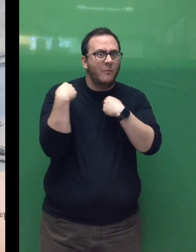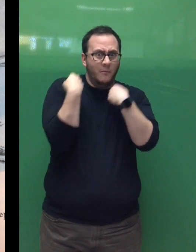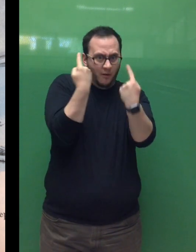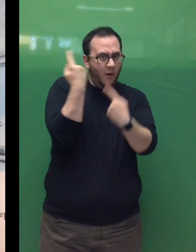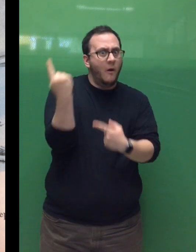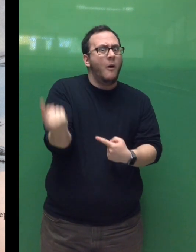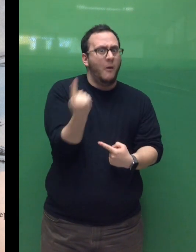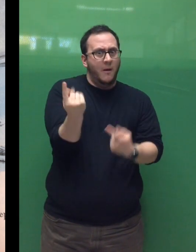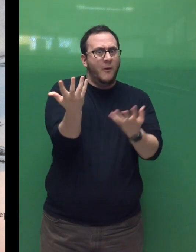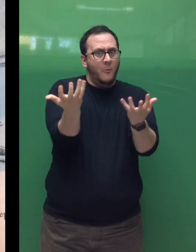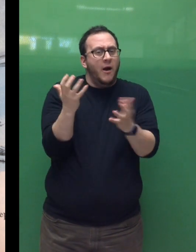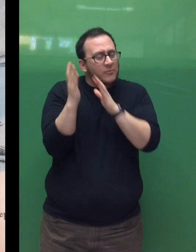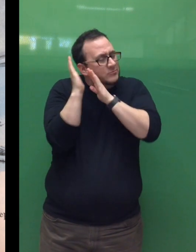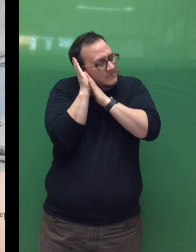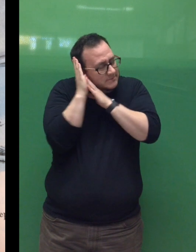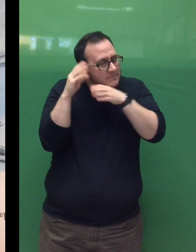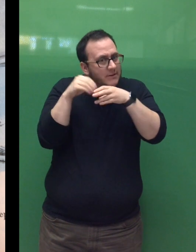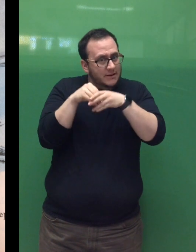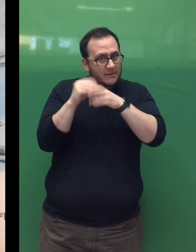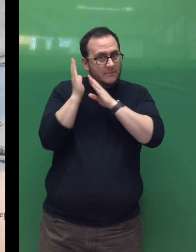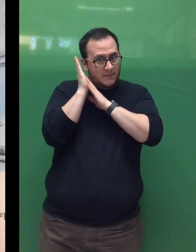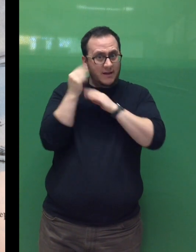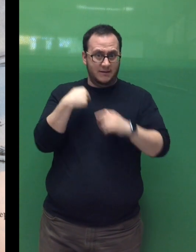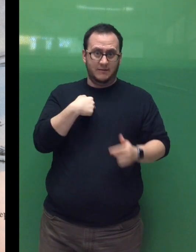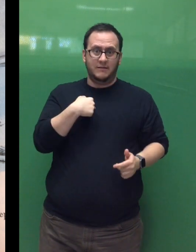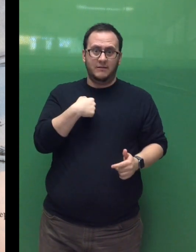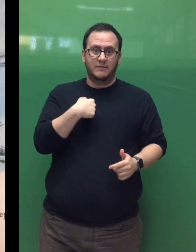"I've always wanted to sleep in a bed."